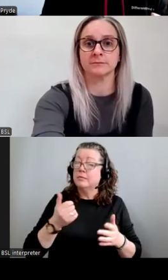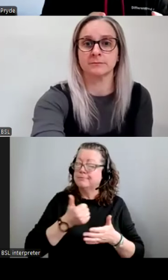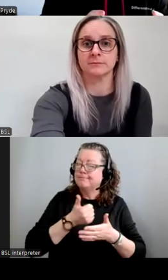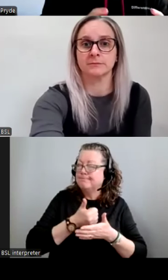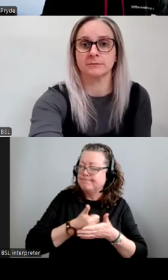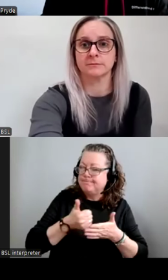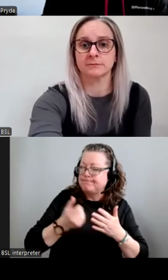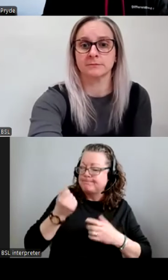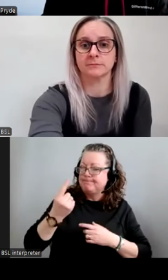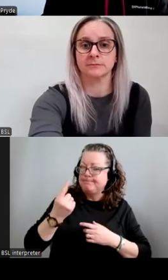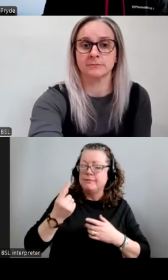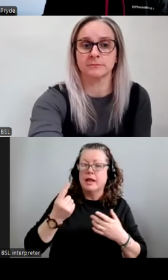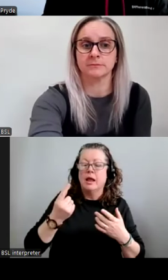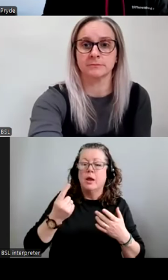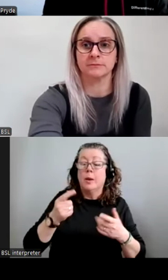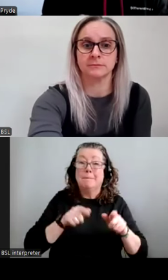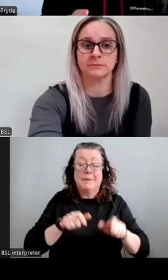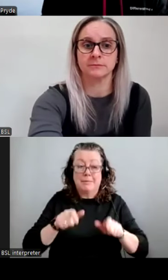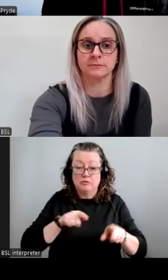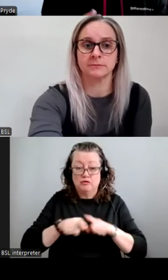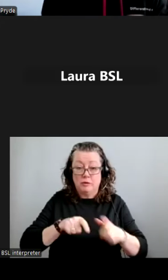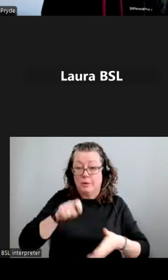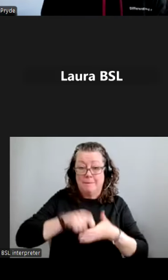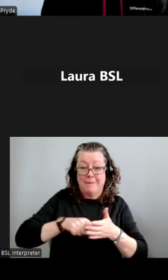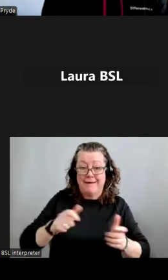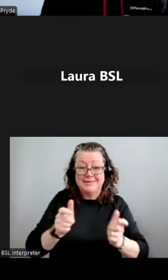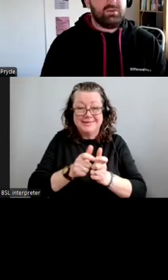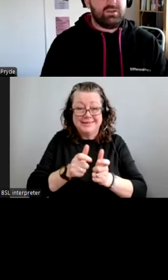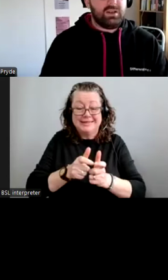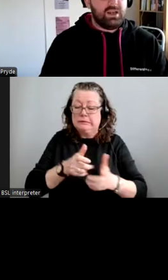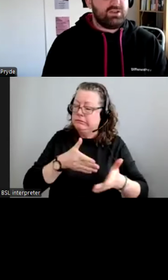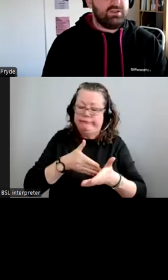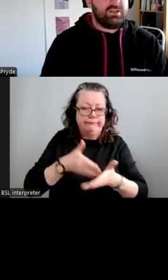a properly accessible experience, we miss out on connections